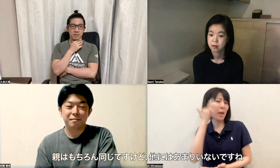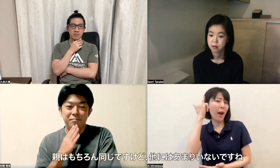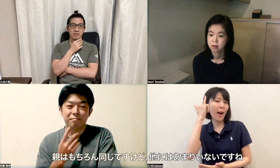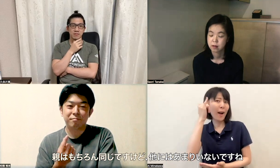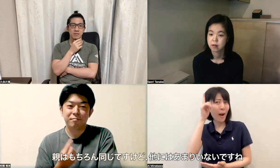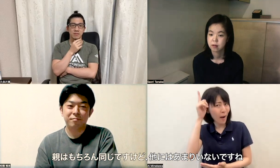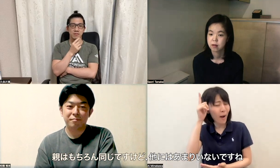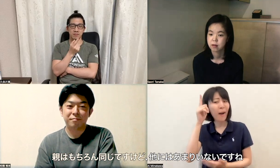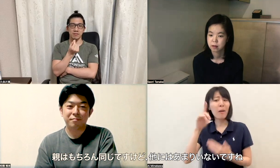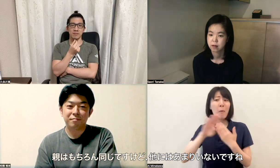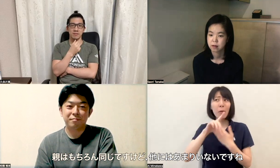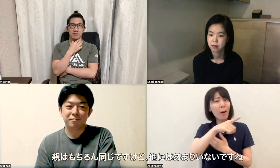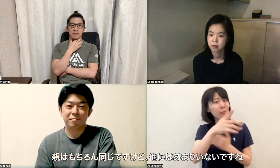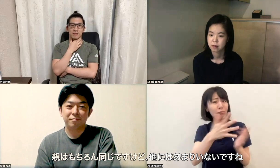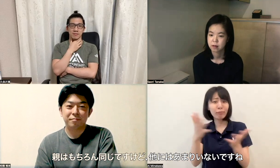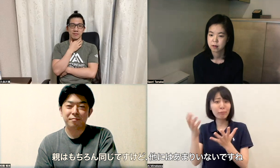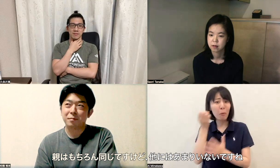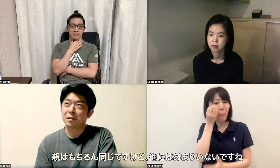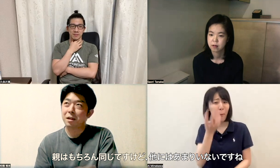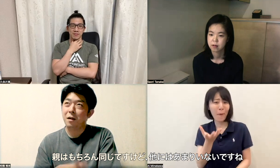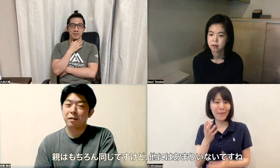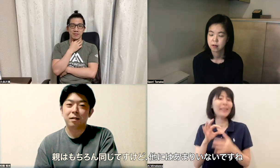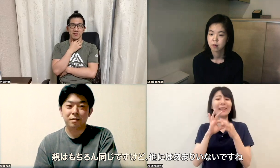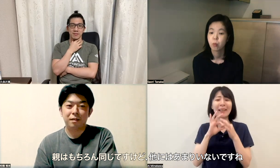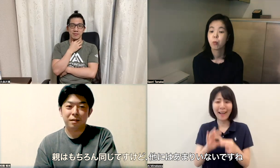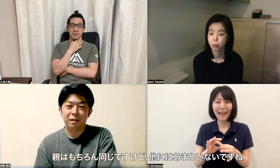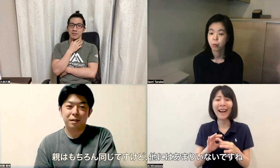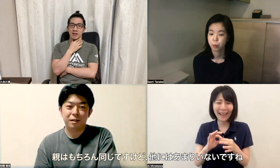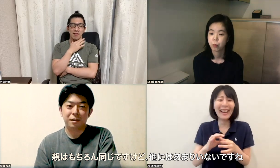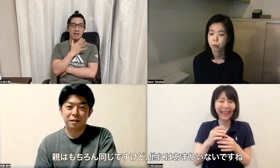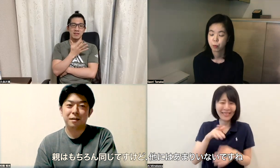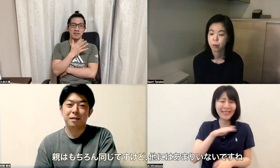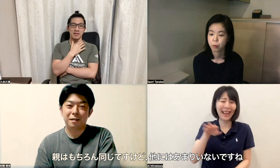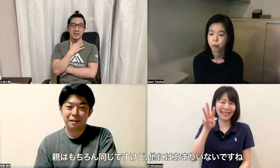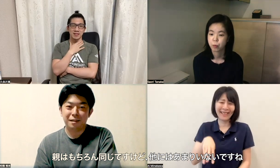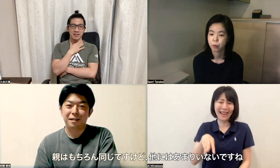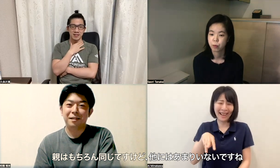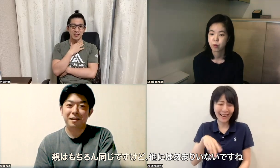My parents have same last name, of course, but there aren't many others.